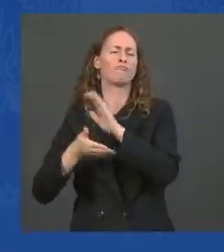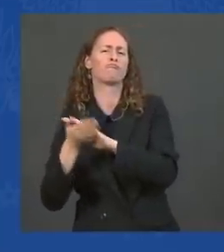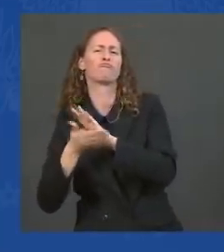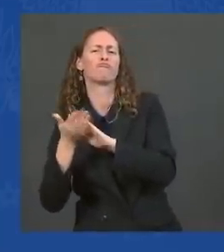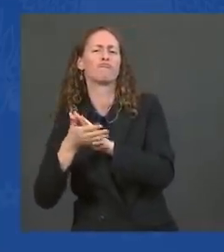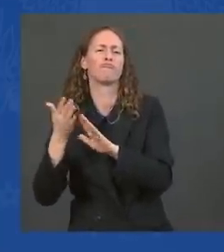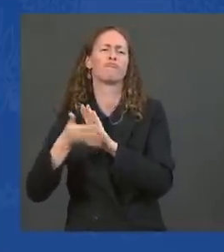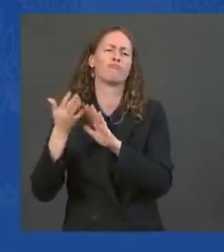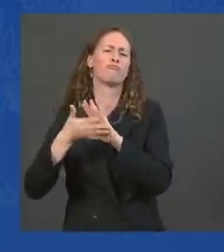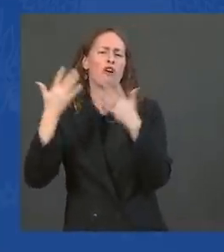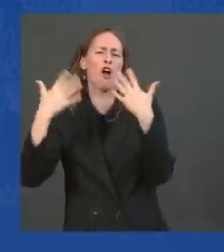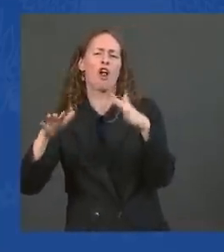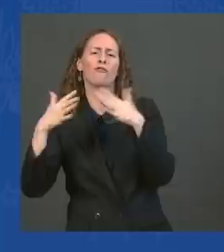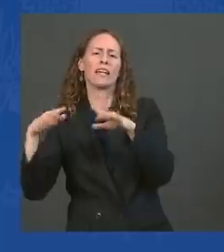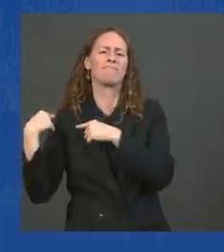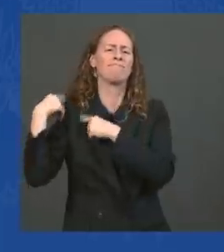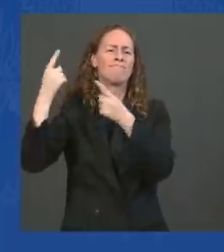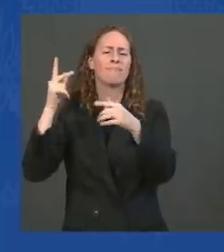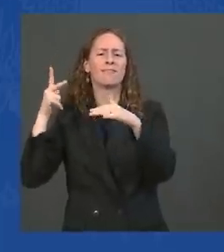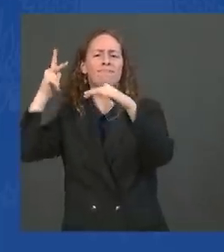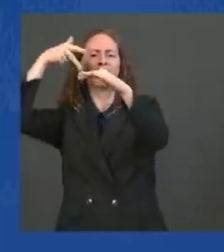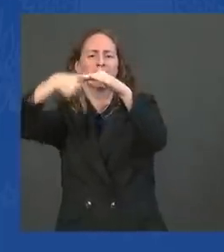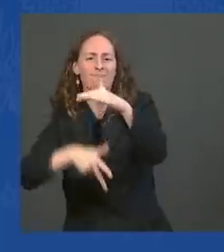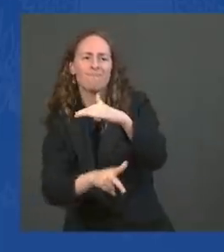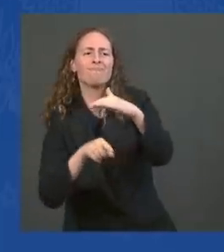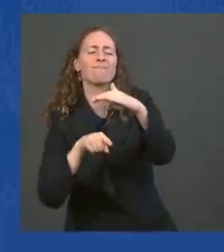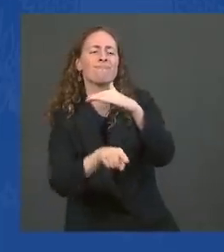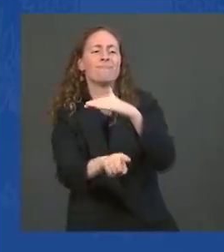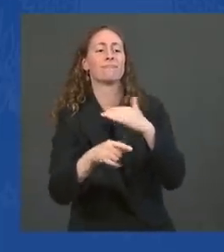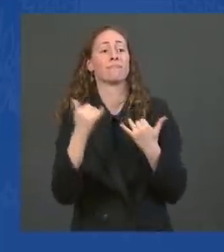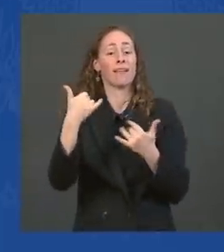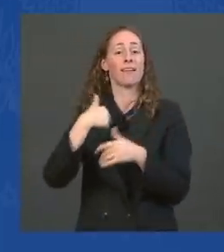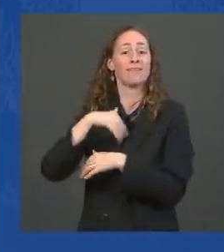in close collaboration with the Department of Energy and Department of State.